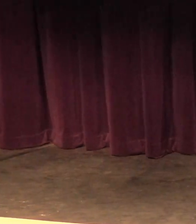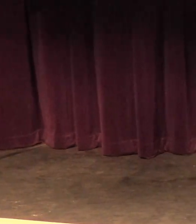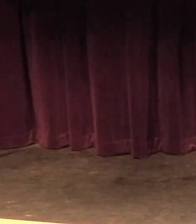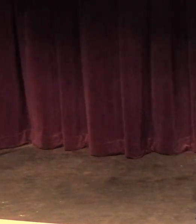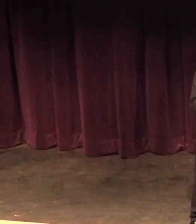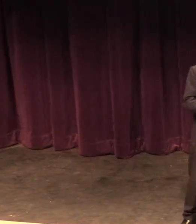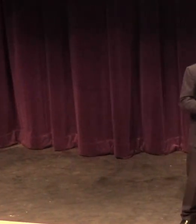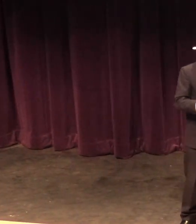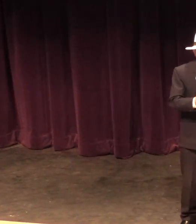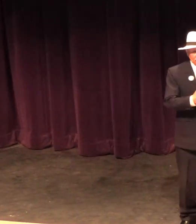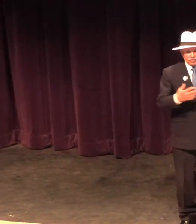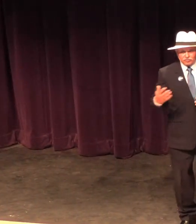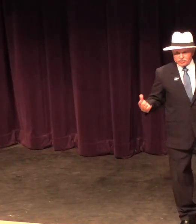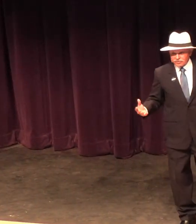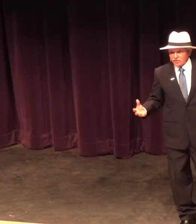And that is something you will keep